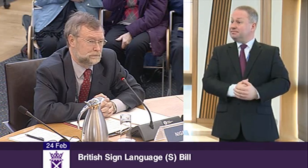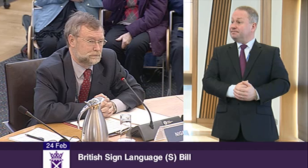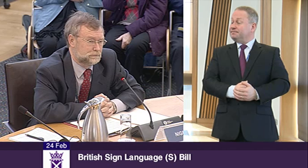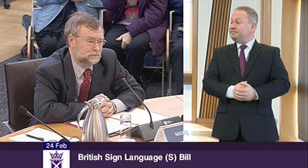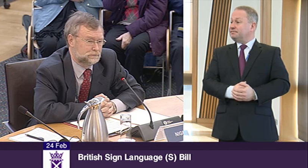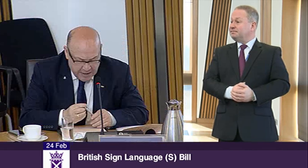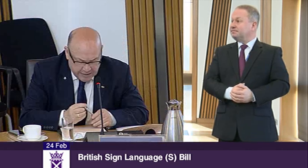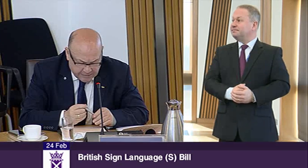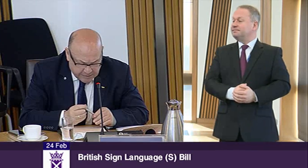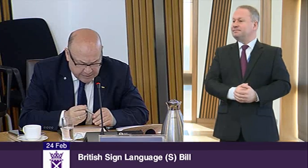be welcome.